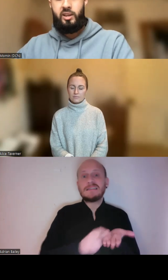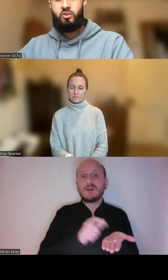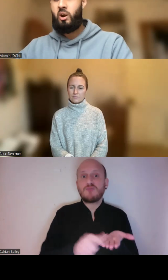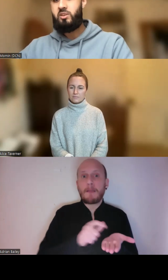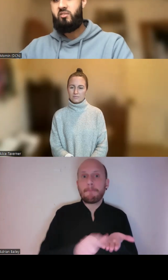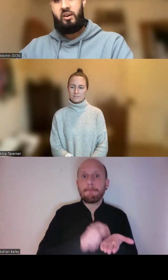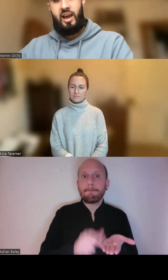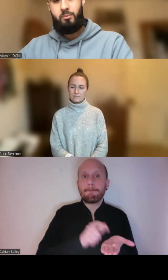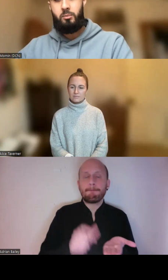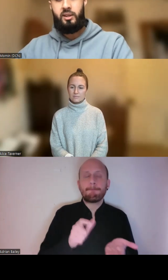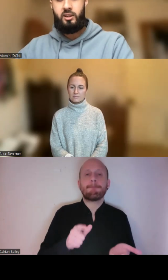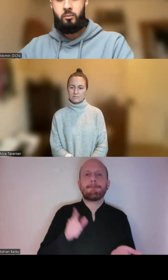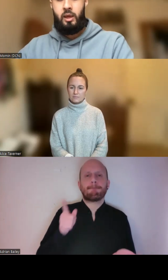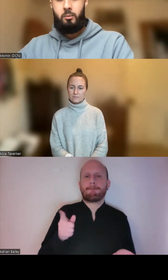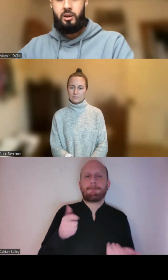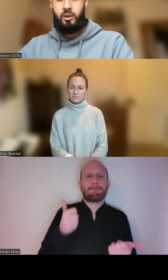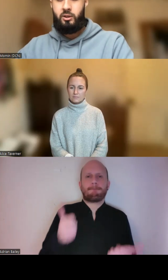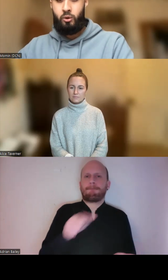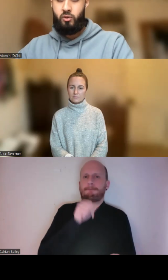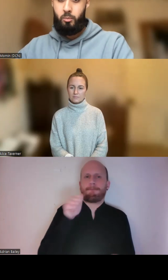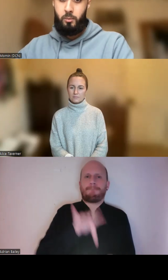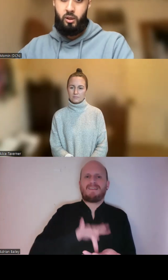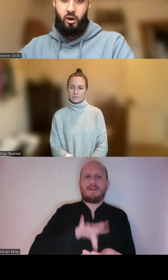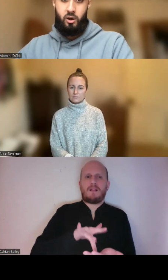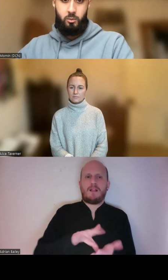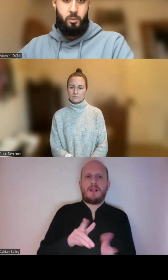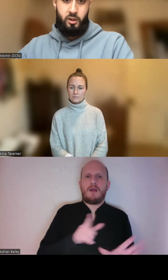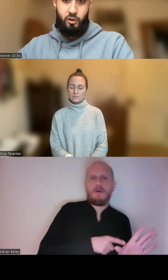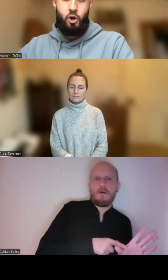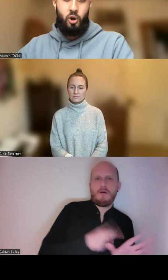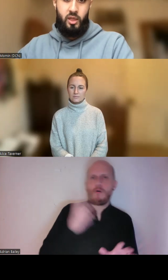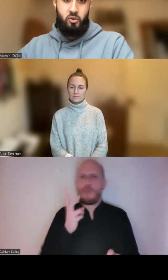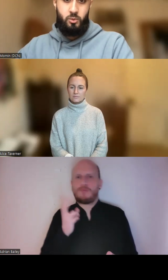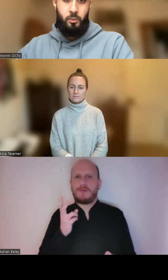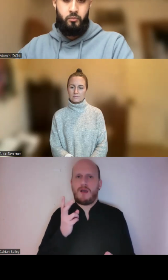where Instagram's a very happy medium between the two. You've got people that are people that are young on there as well